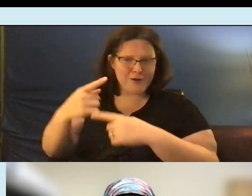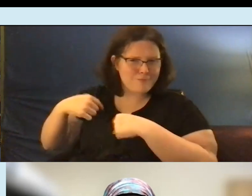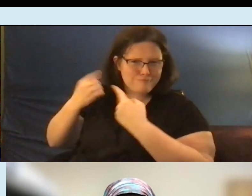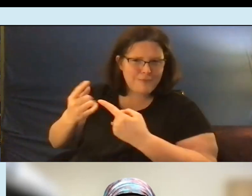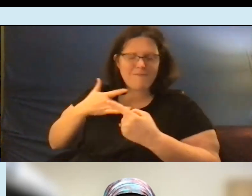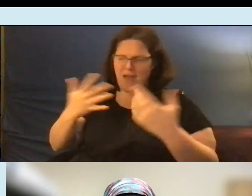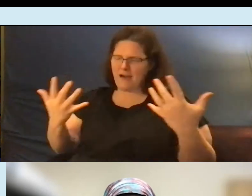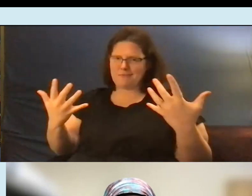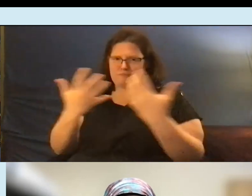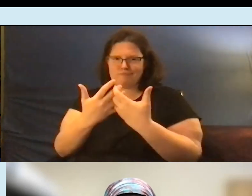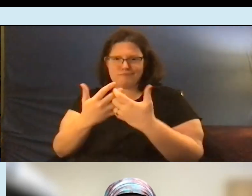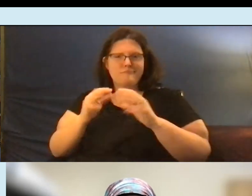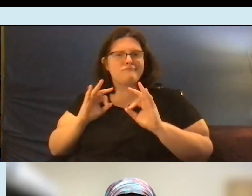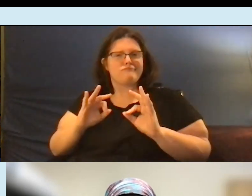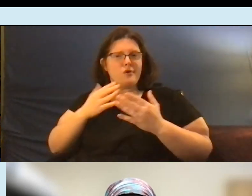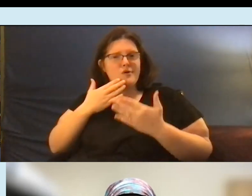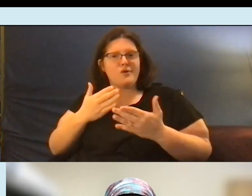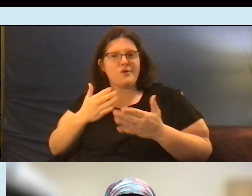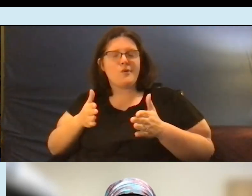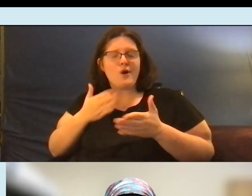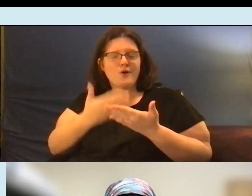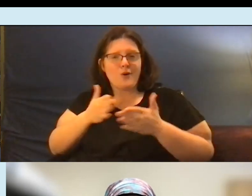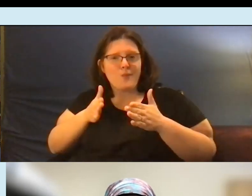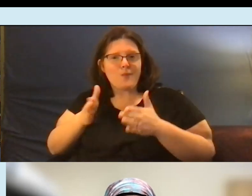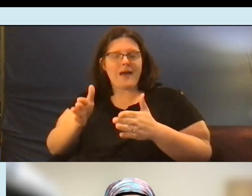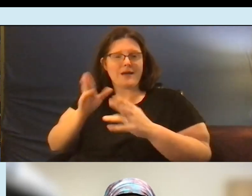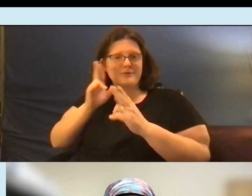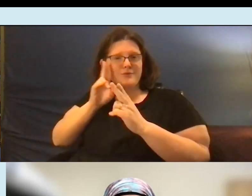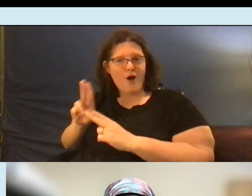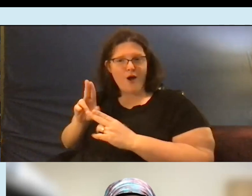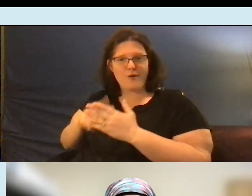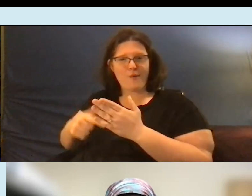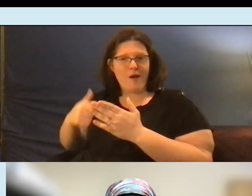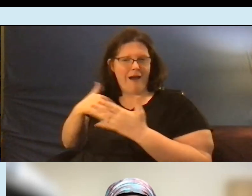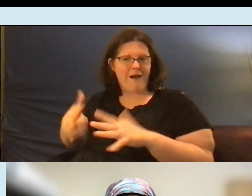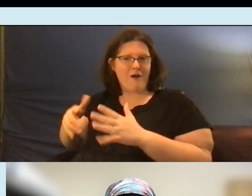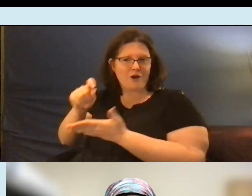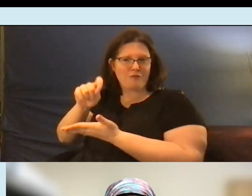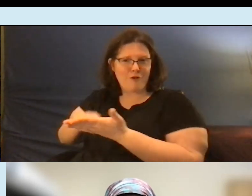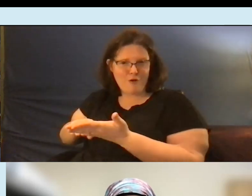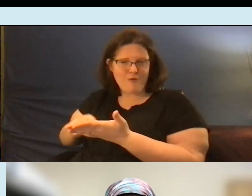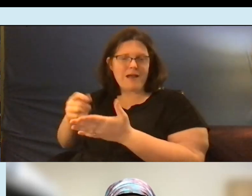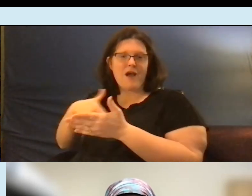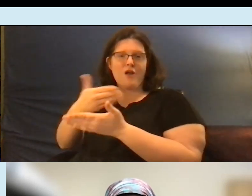would be a good way to um to honor what I've written and all the things that I've put into it